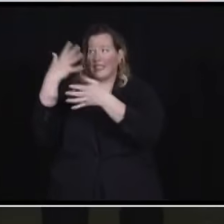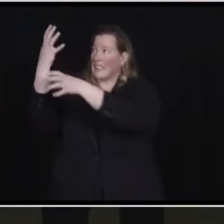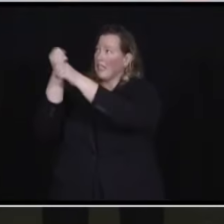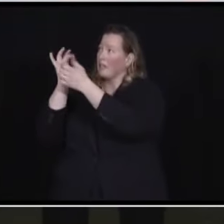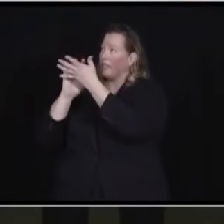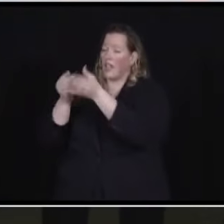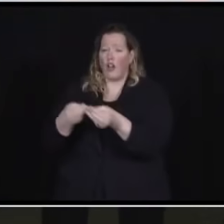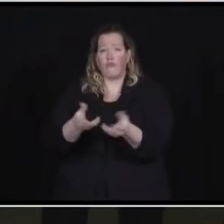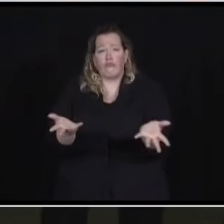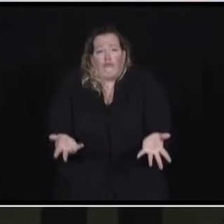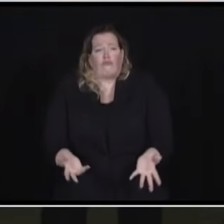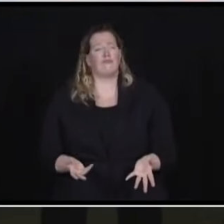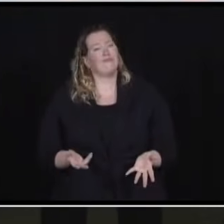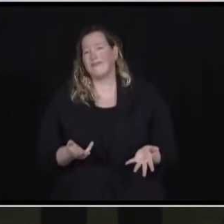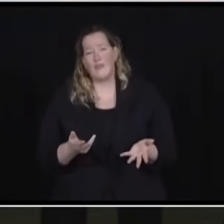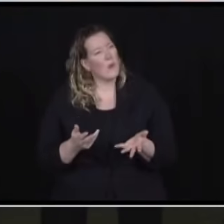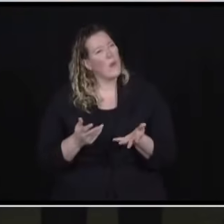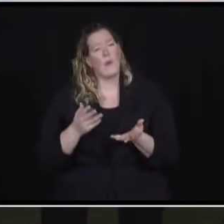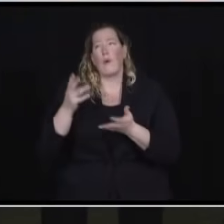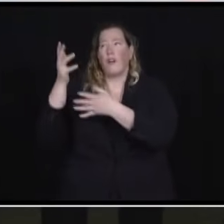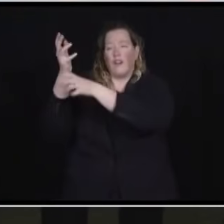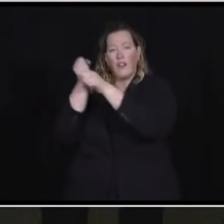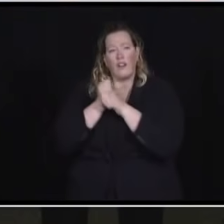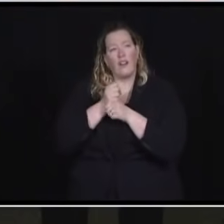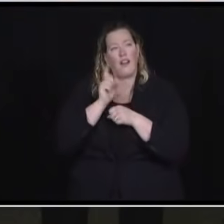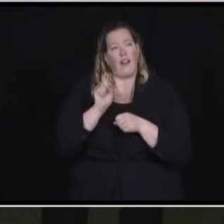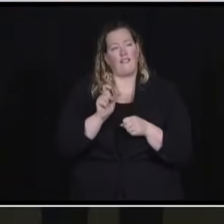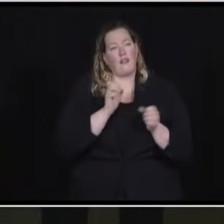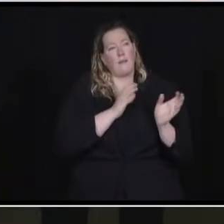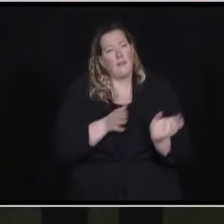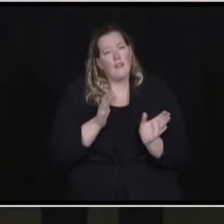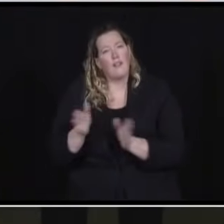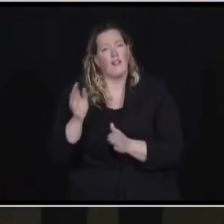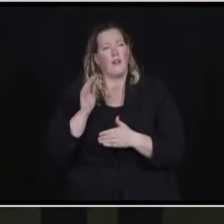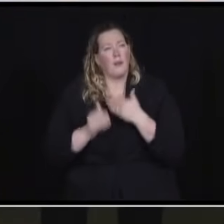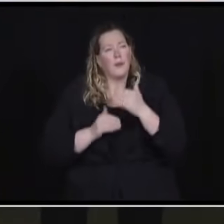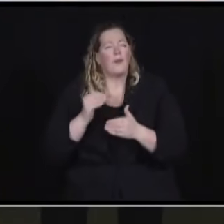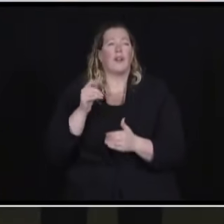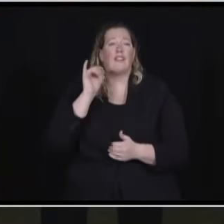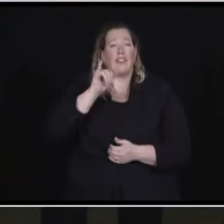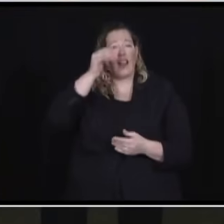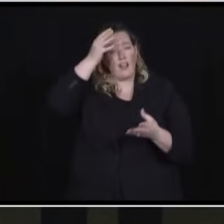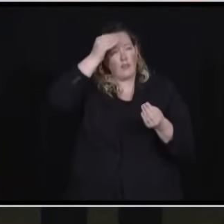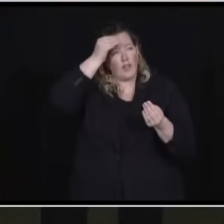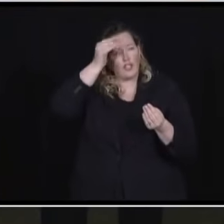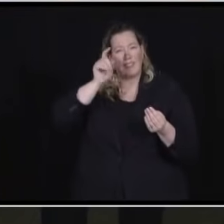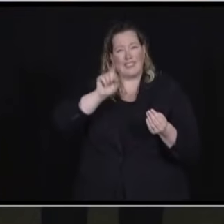the Secretariat is an integrated team, a couple people have come with me, former military planners who have worked on operations around the